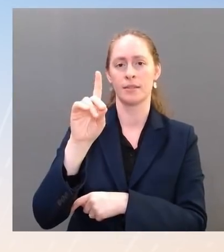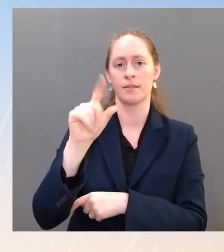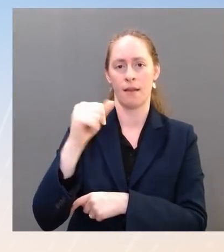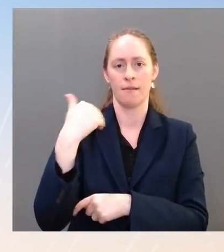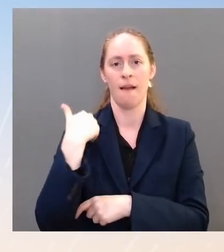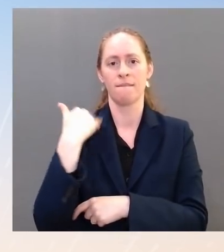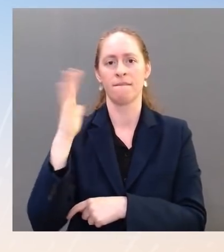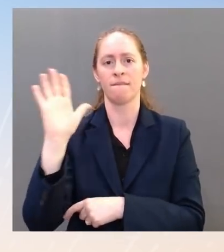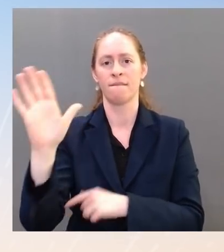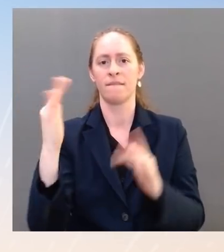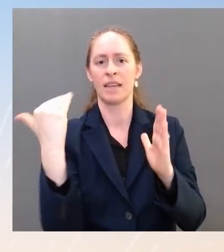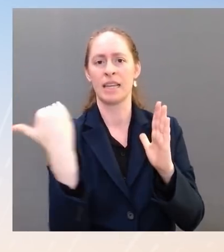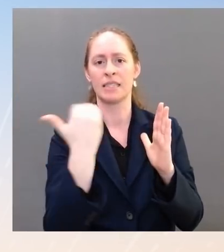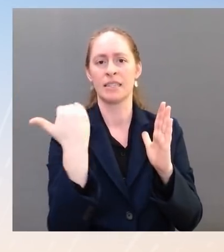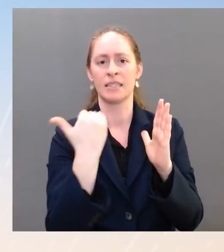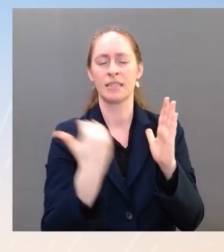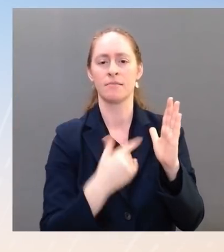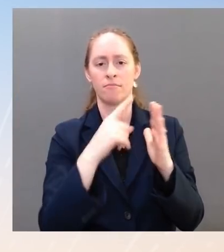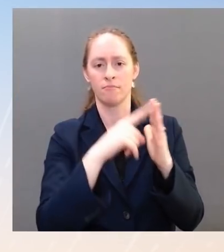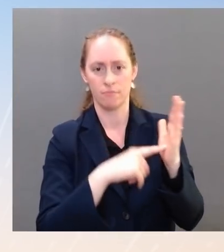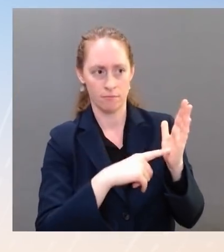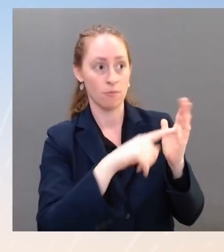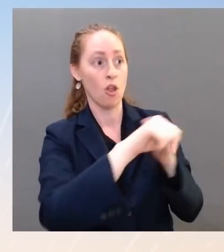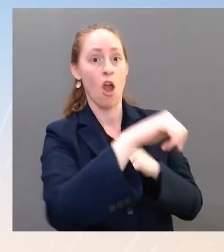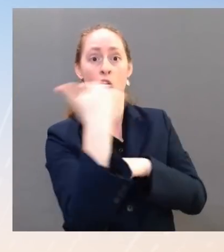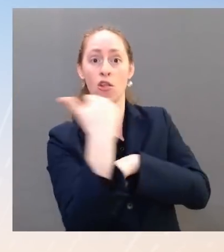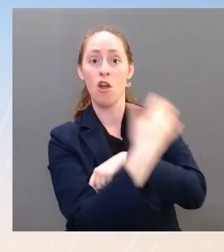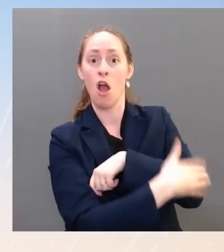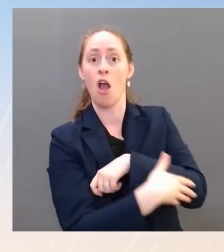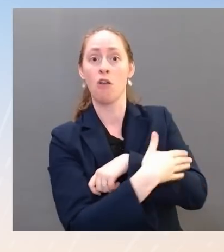I would expect additional information on that as well.